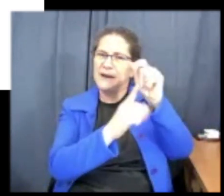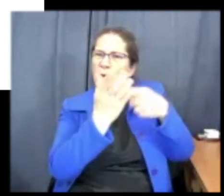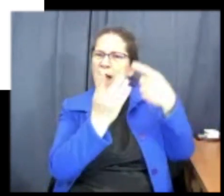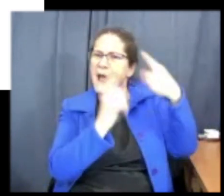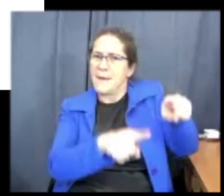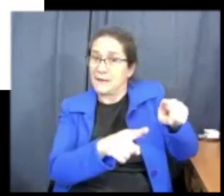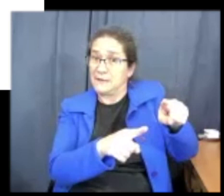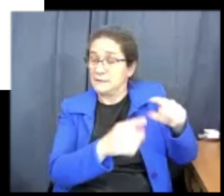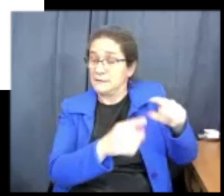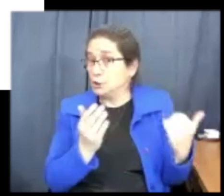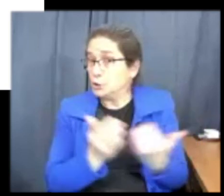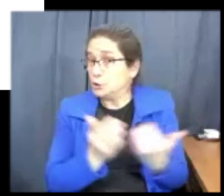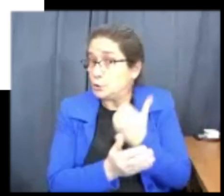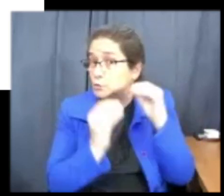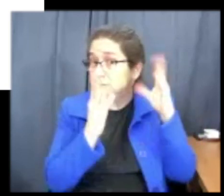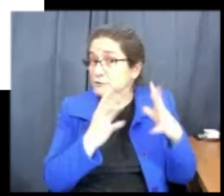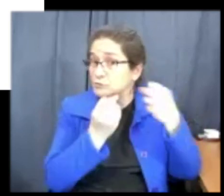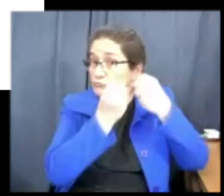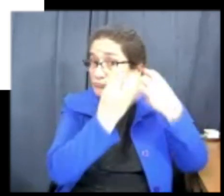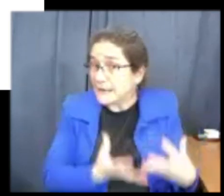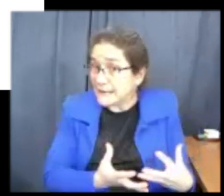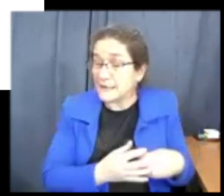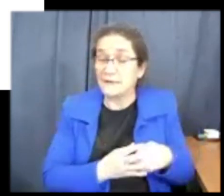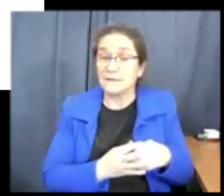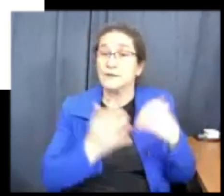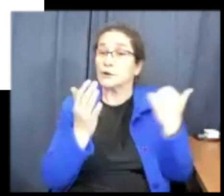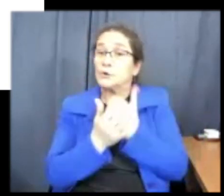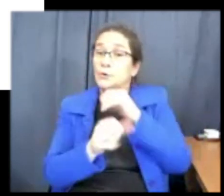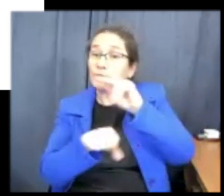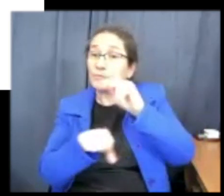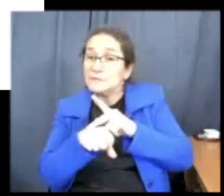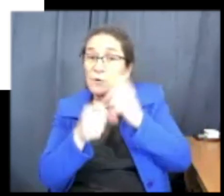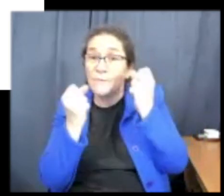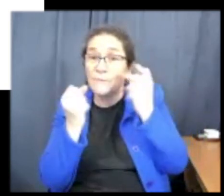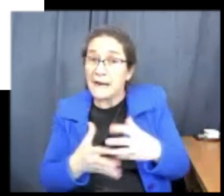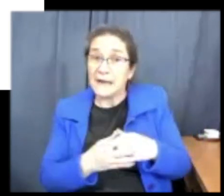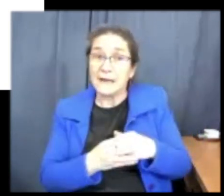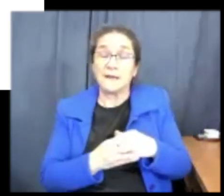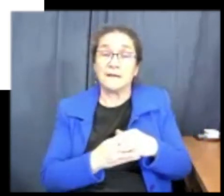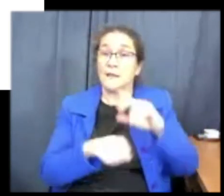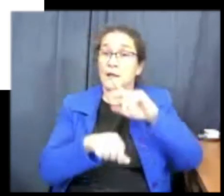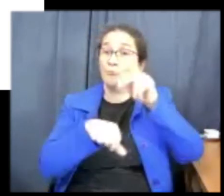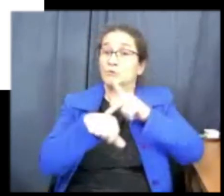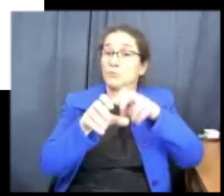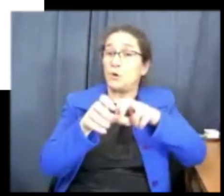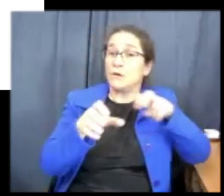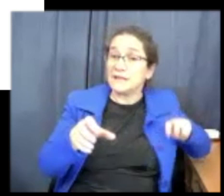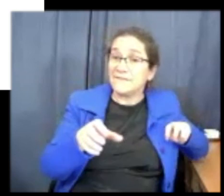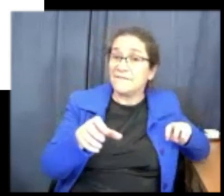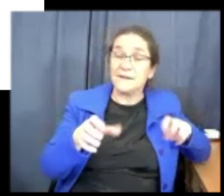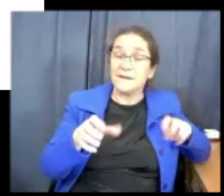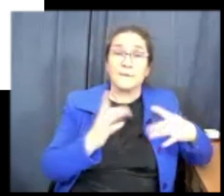Do we have a lot of new principles? Did we have a principle leave? And so maybe we had an interim principle for the year